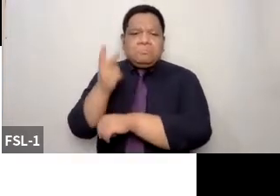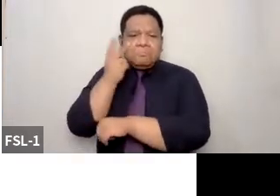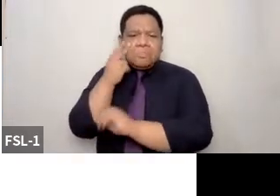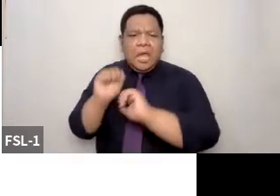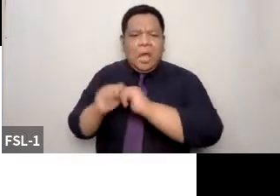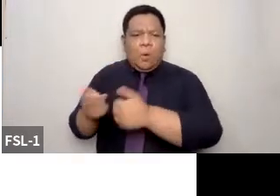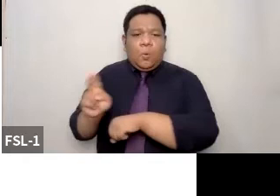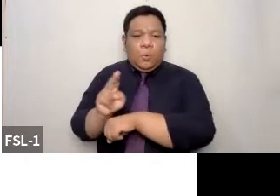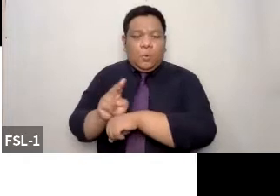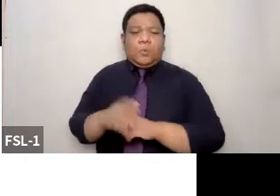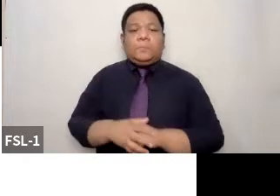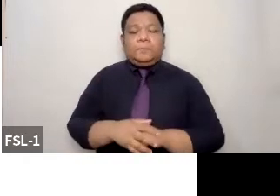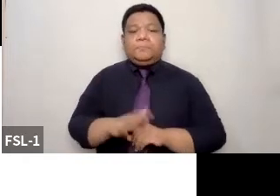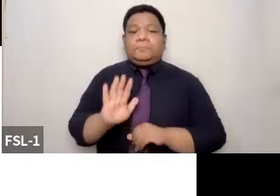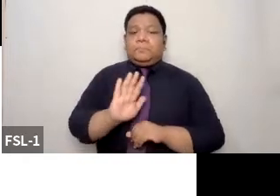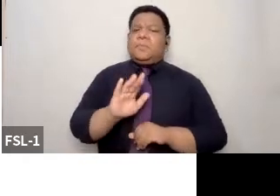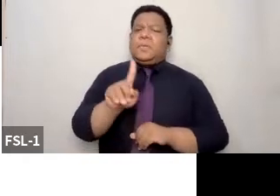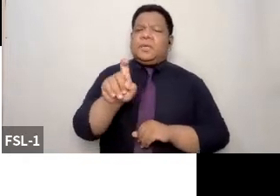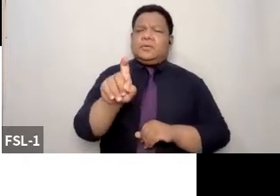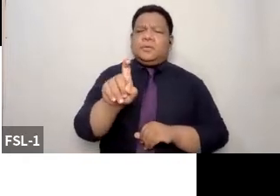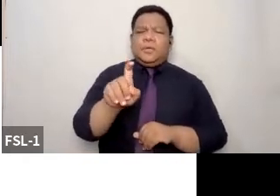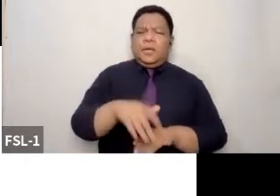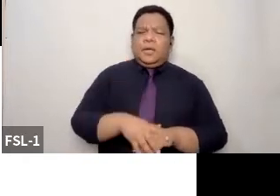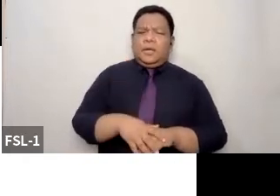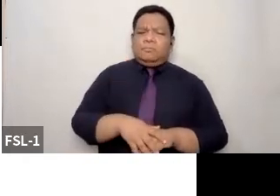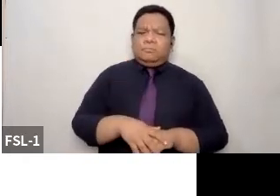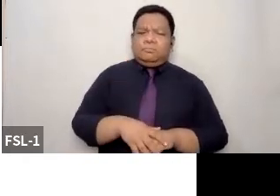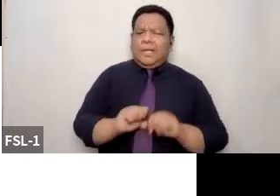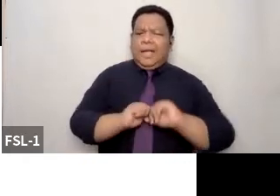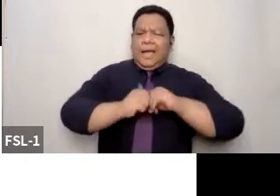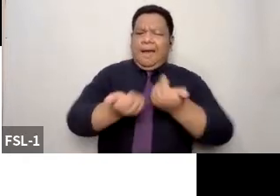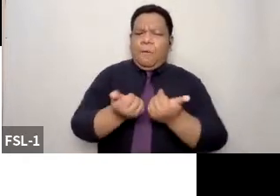But how do vaccines really work?